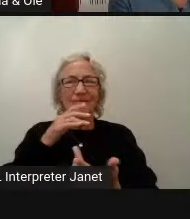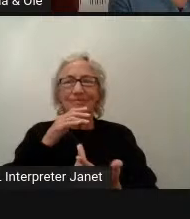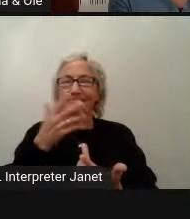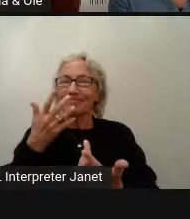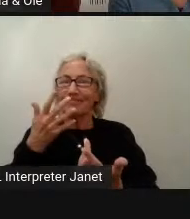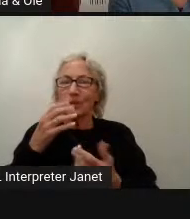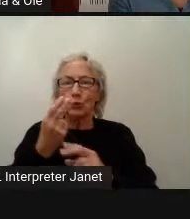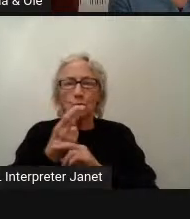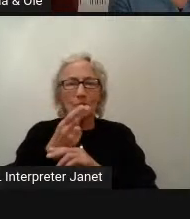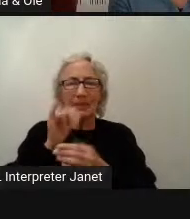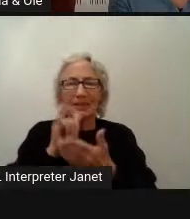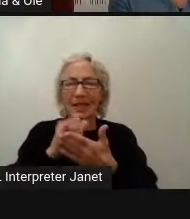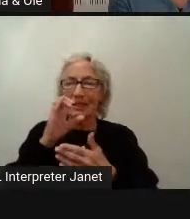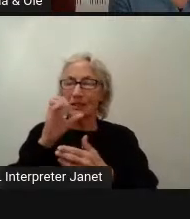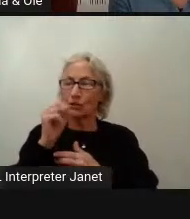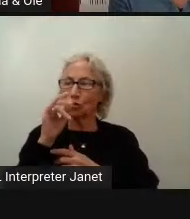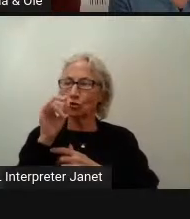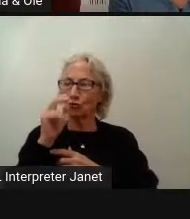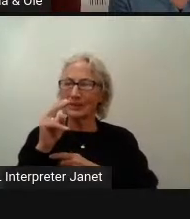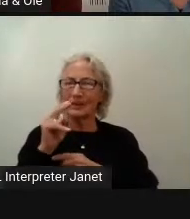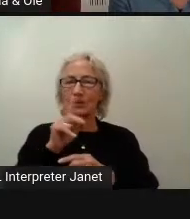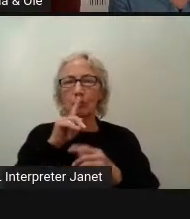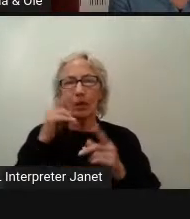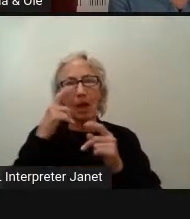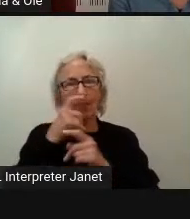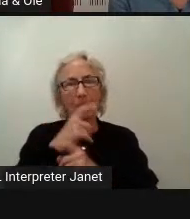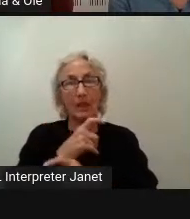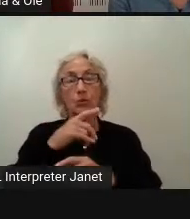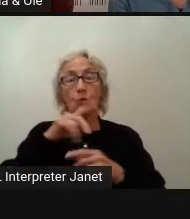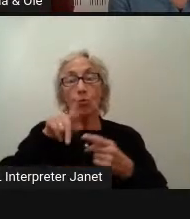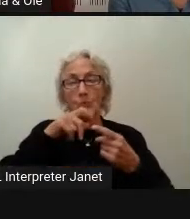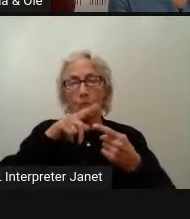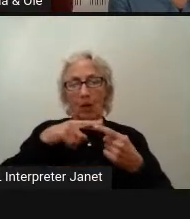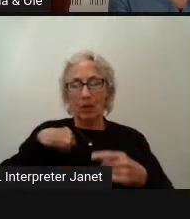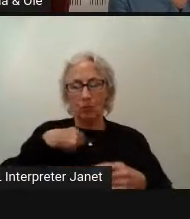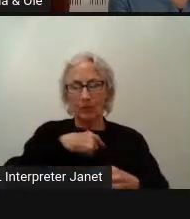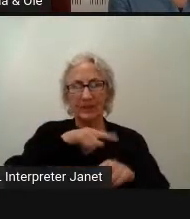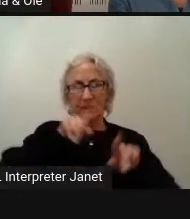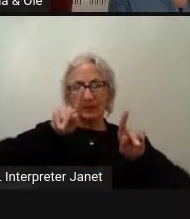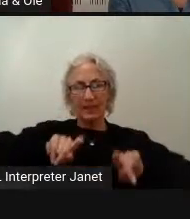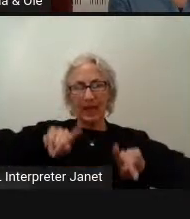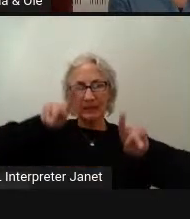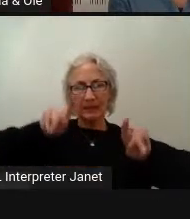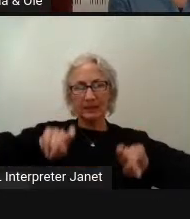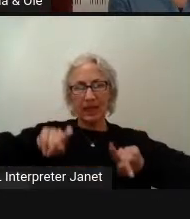of the issues we have are actually user issues because using a screen reader is hard, it is complex.